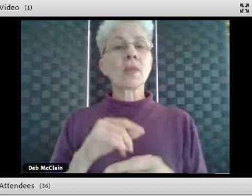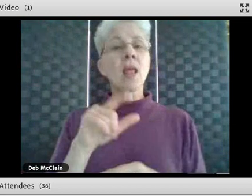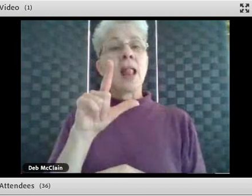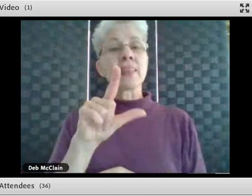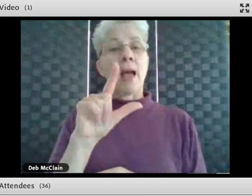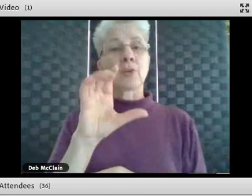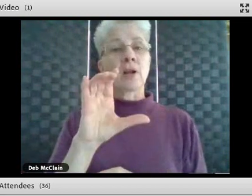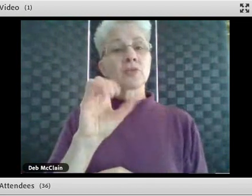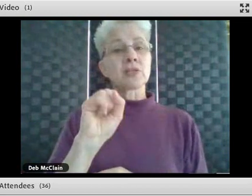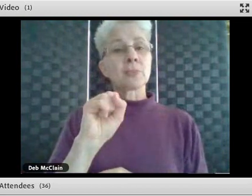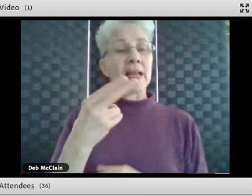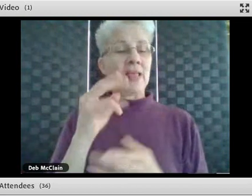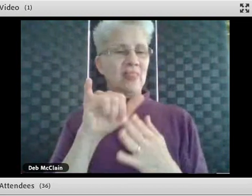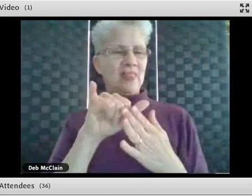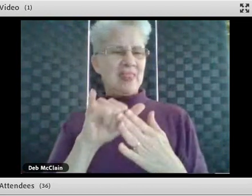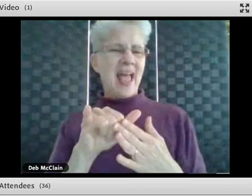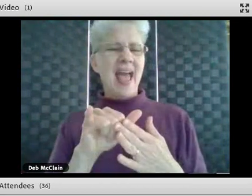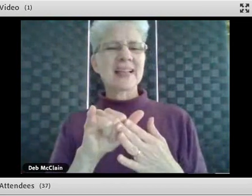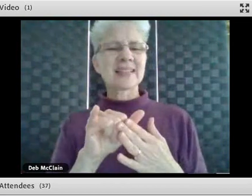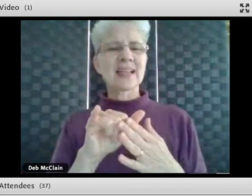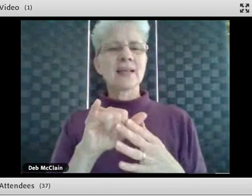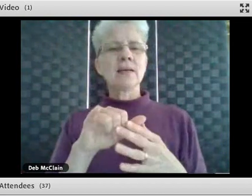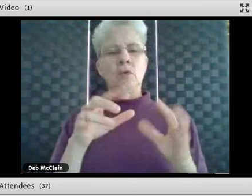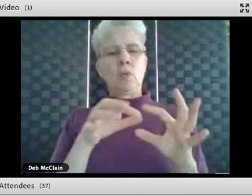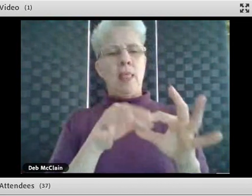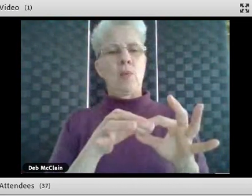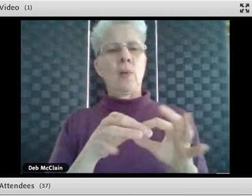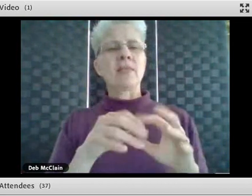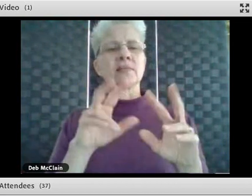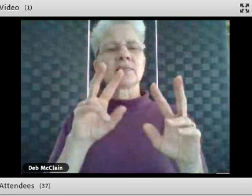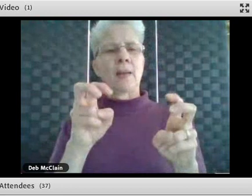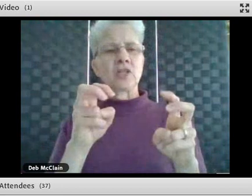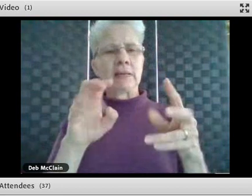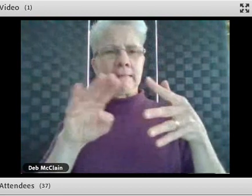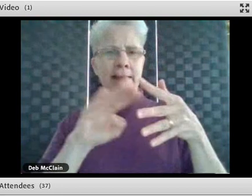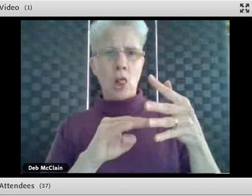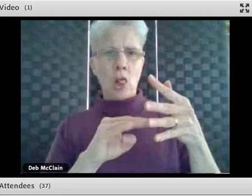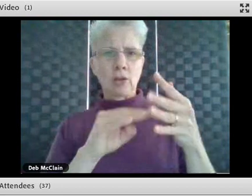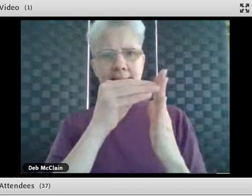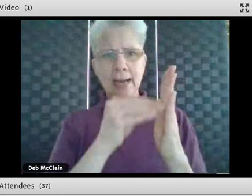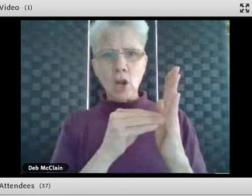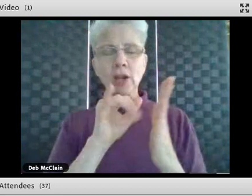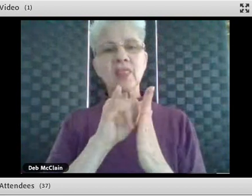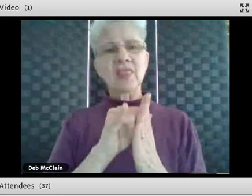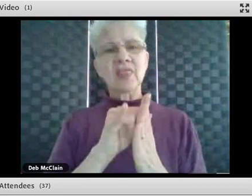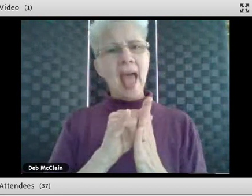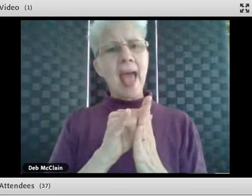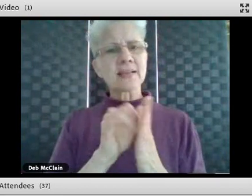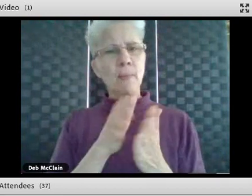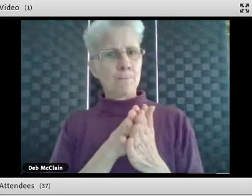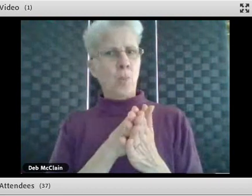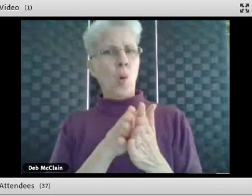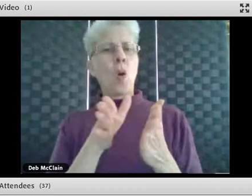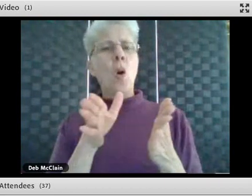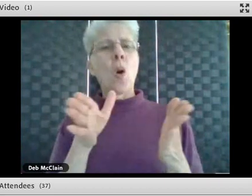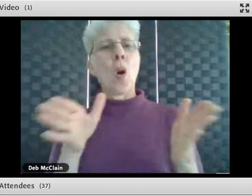is part of subject cataloging. Cataloging is a pretty broad area,